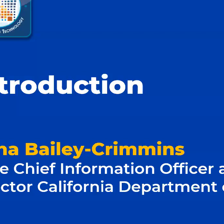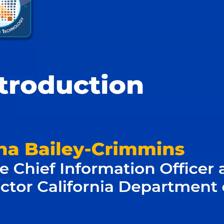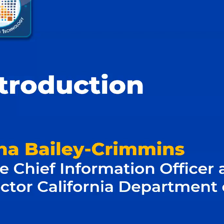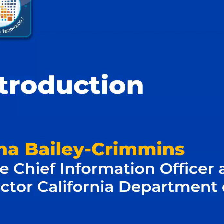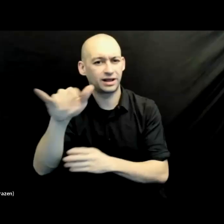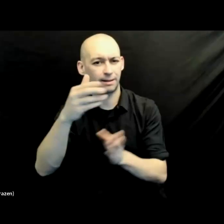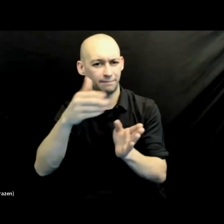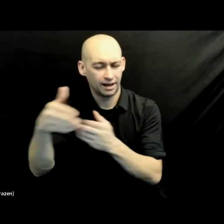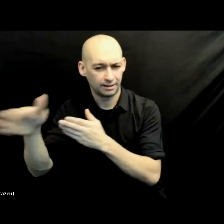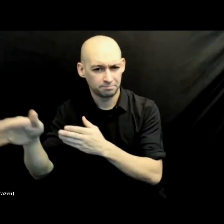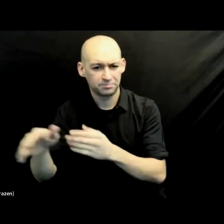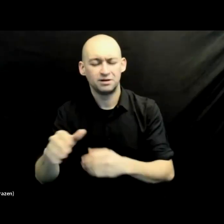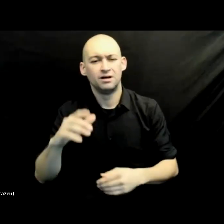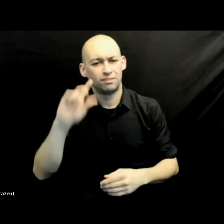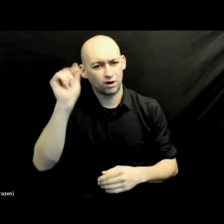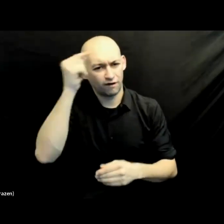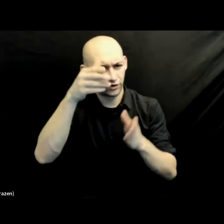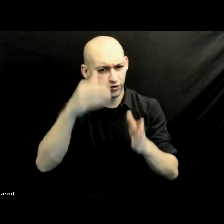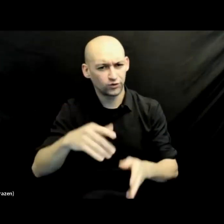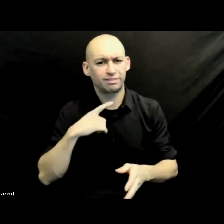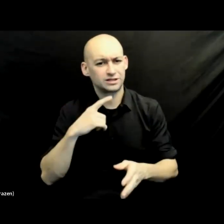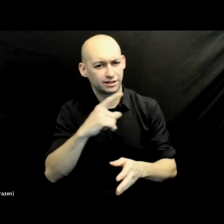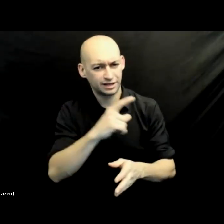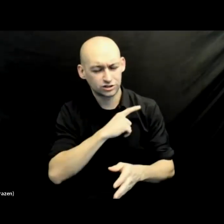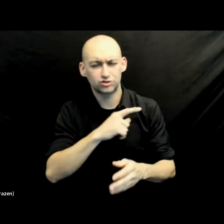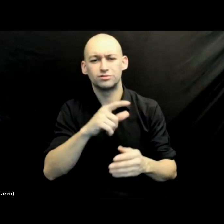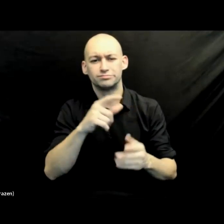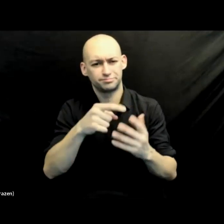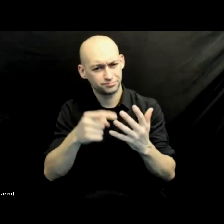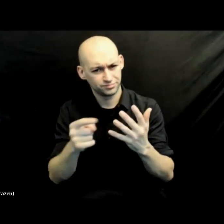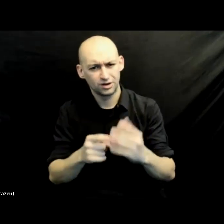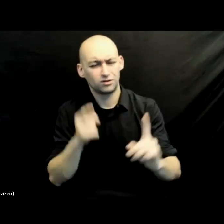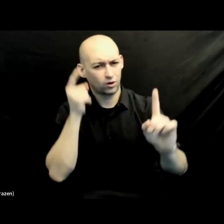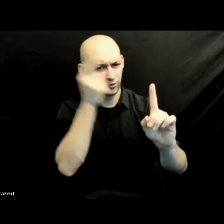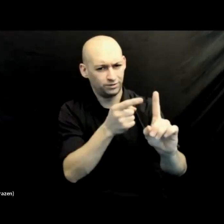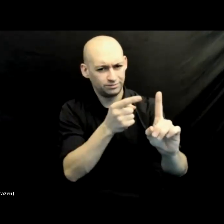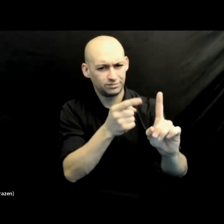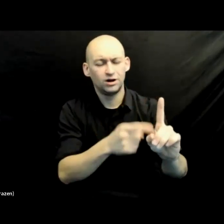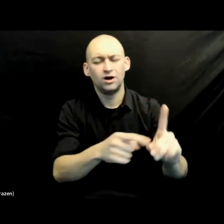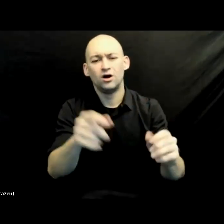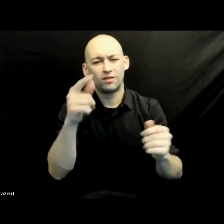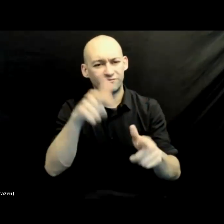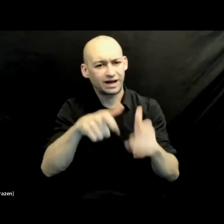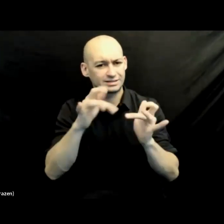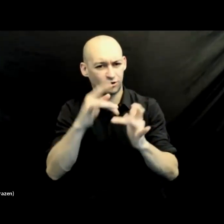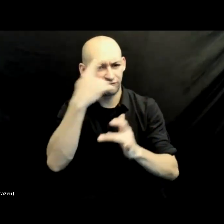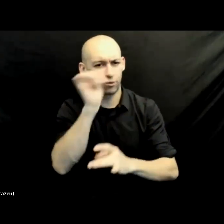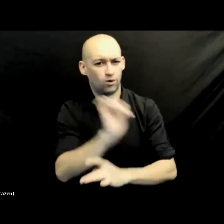the legislature has been a prioritizing when it comes to Broadband for All. Over this past year,